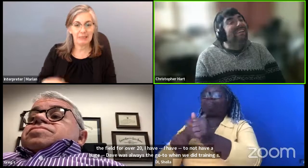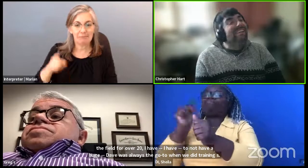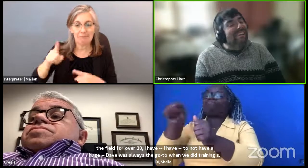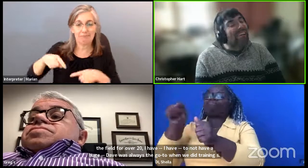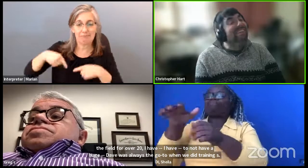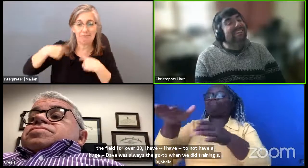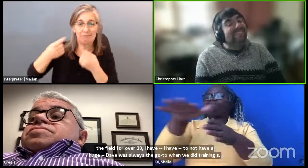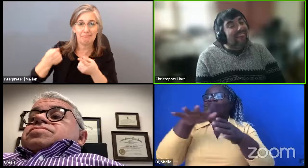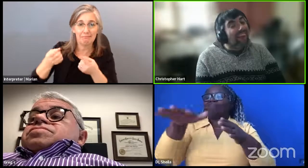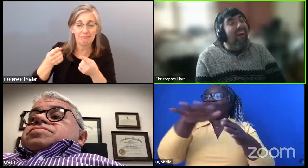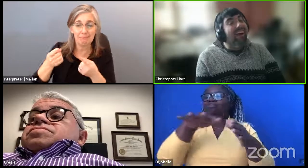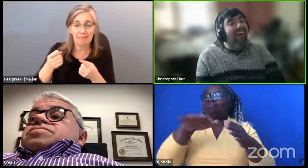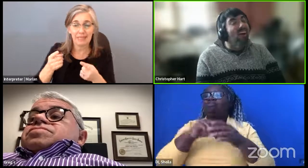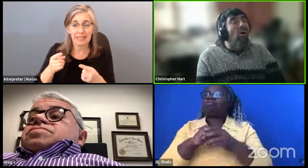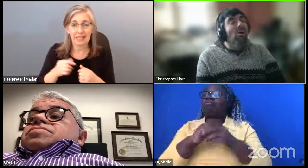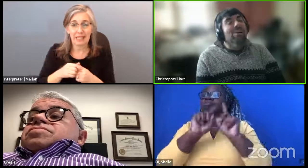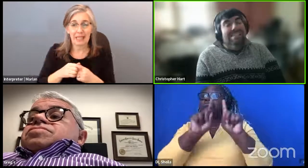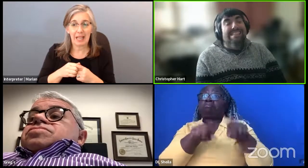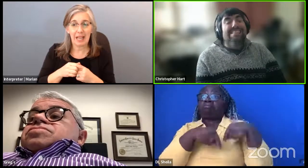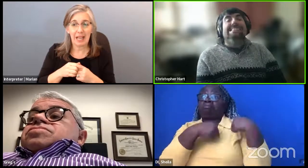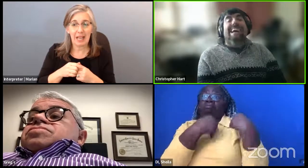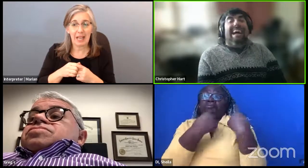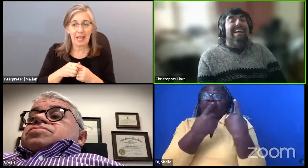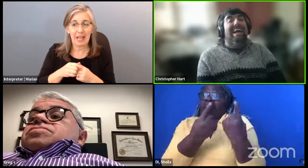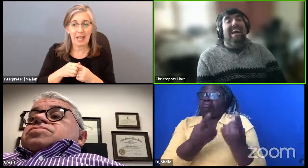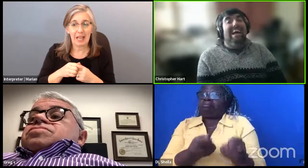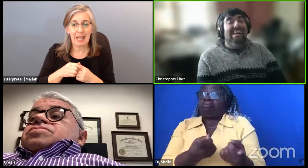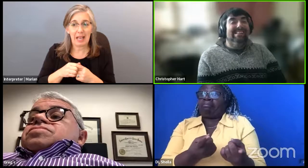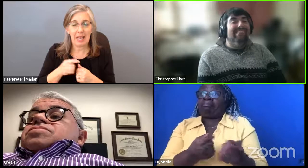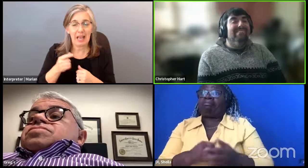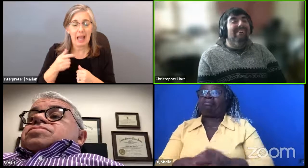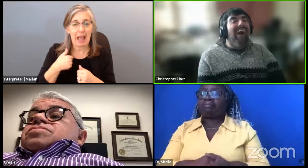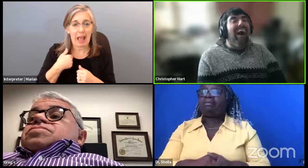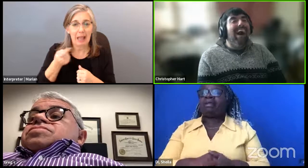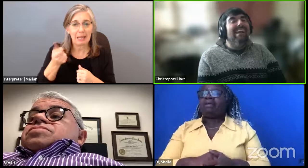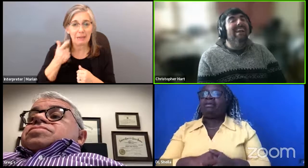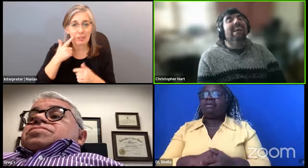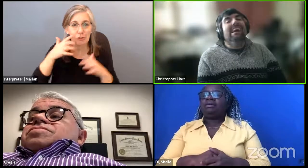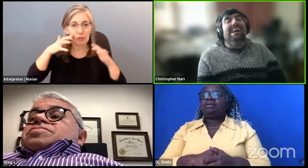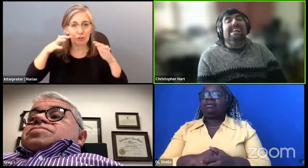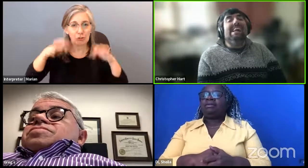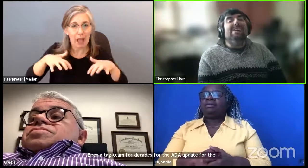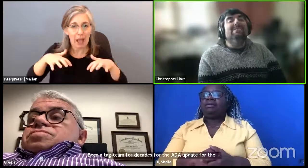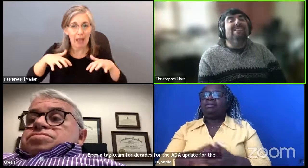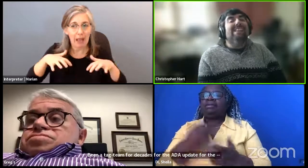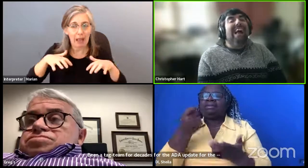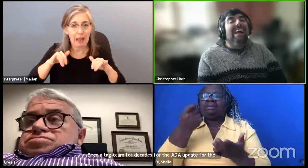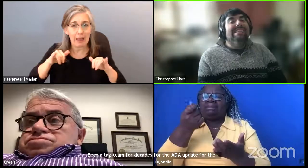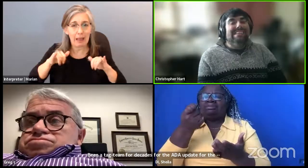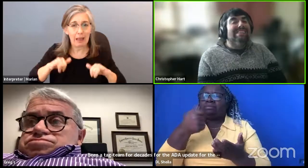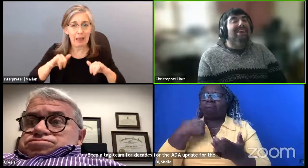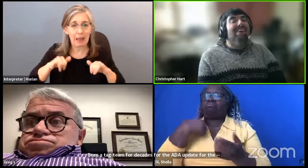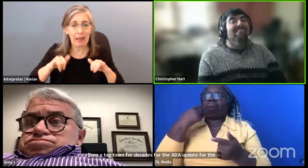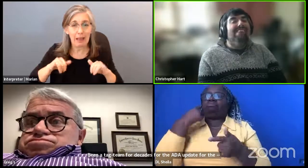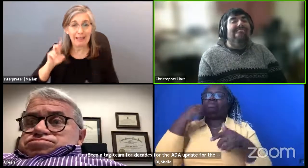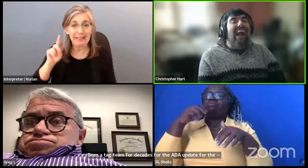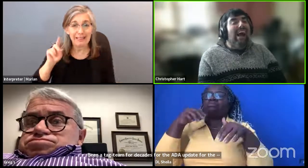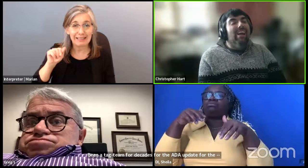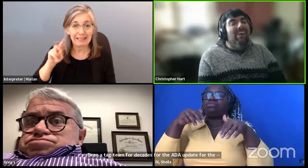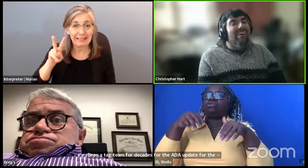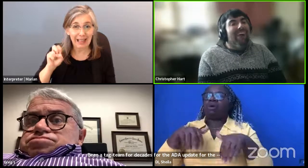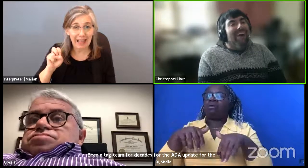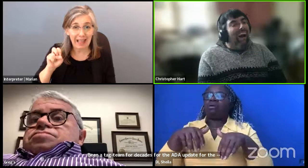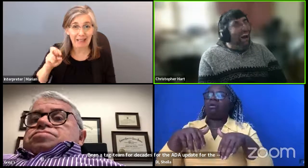... And it's a little shocking to realize that David is actually going to retire.